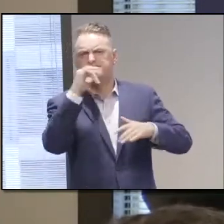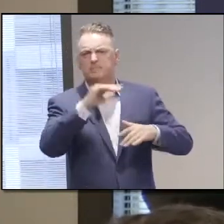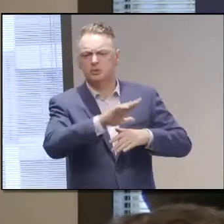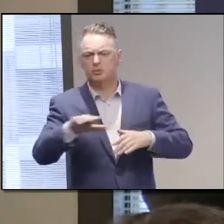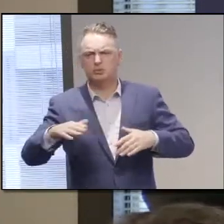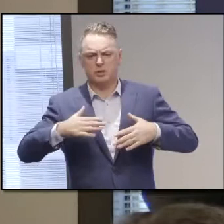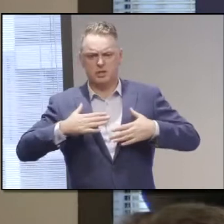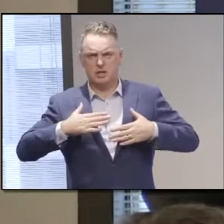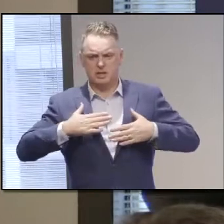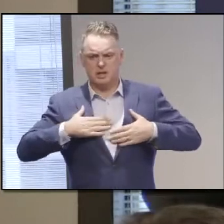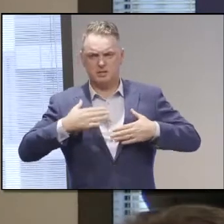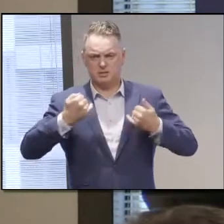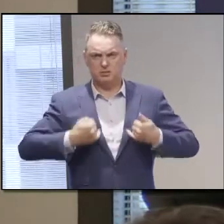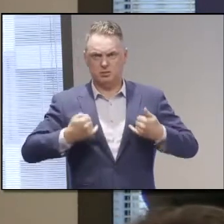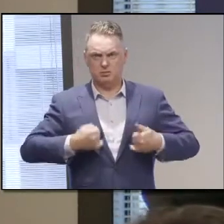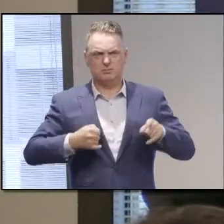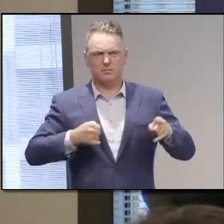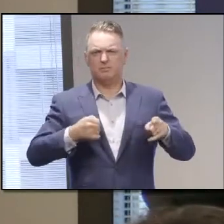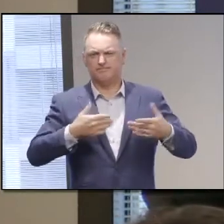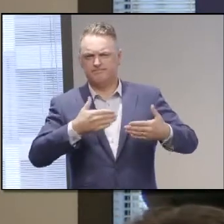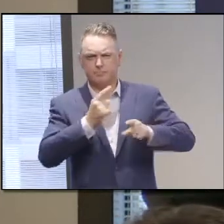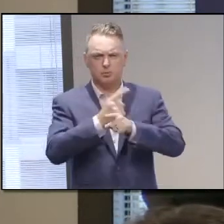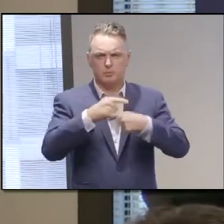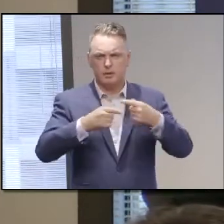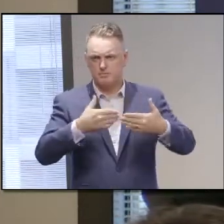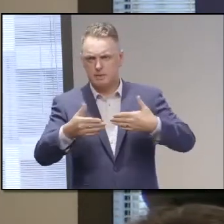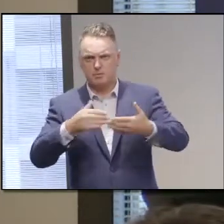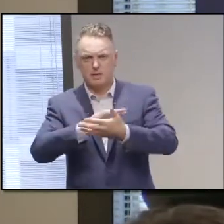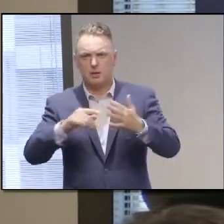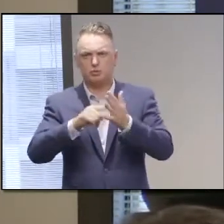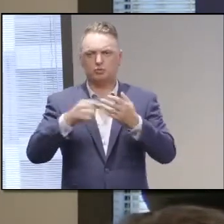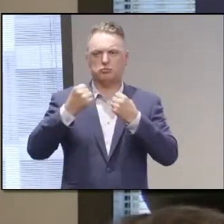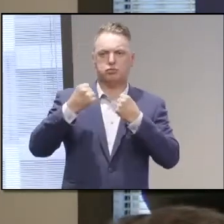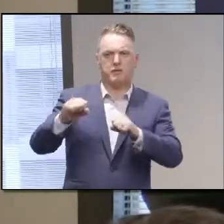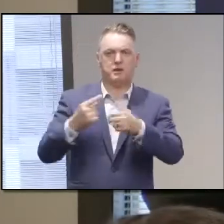to improve clinical management and to delay or prevent their onset with consequent reductions in